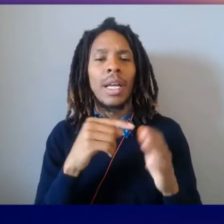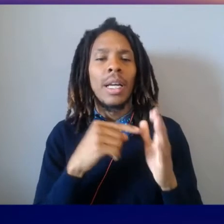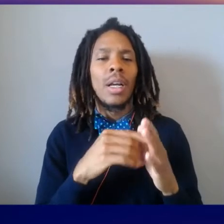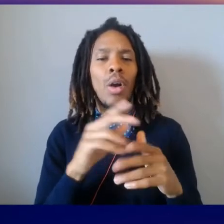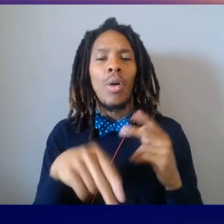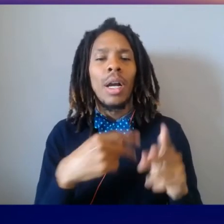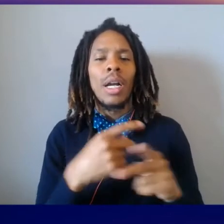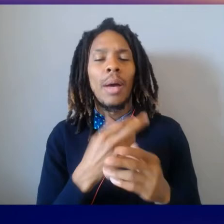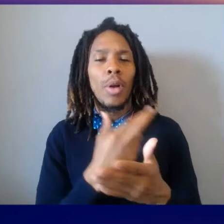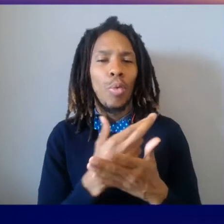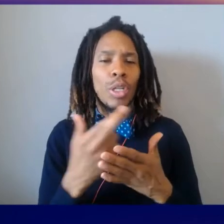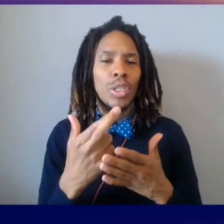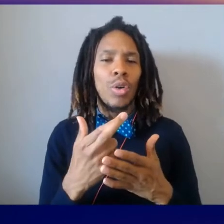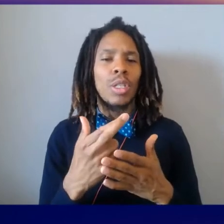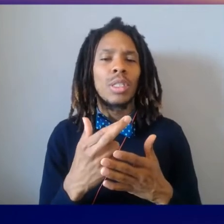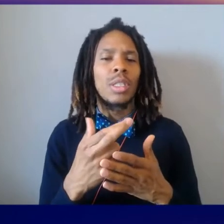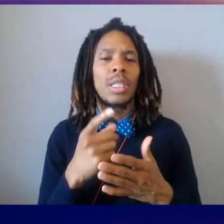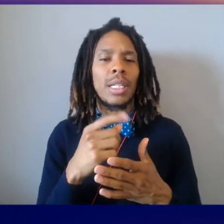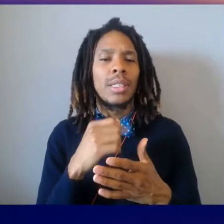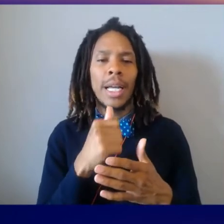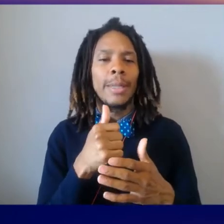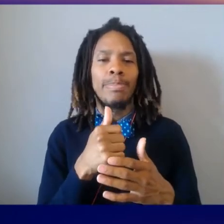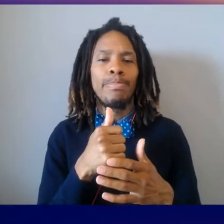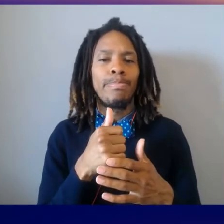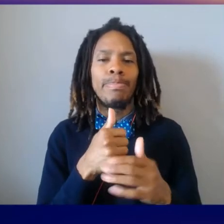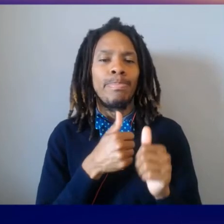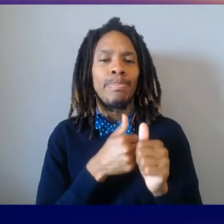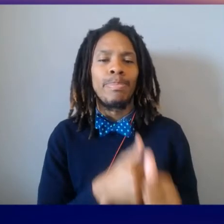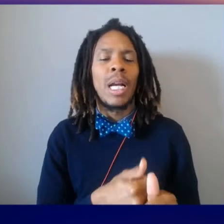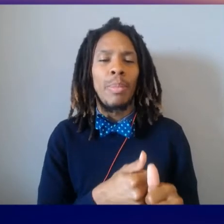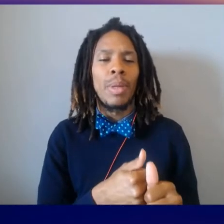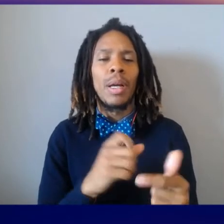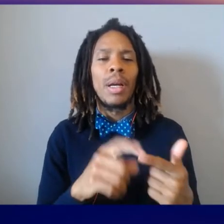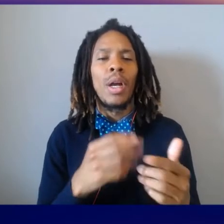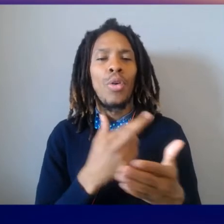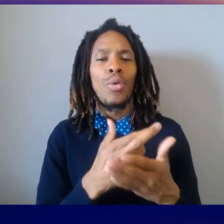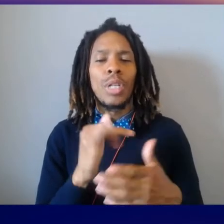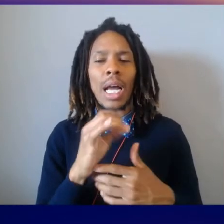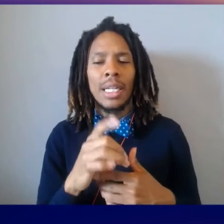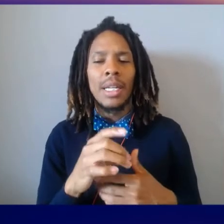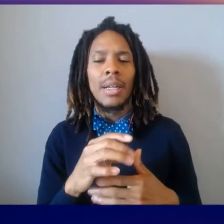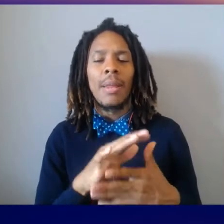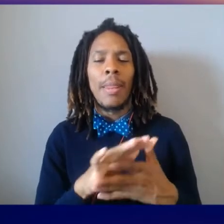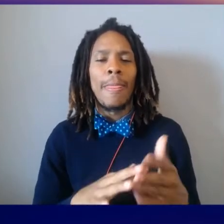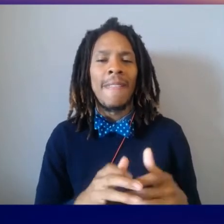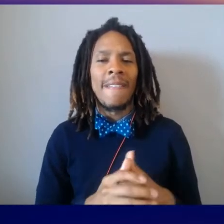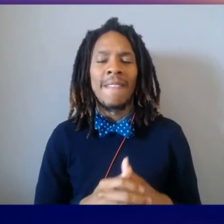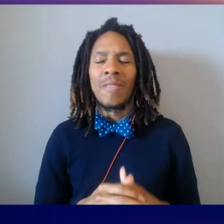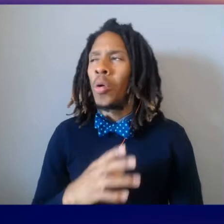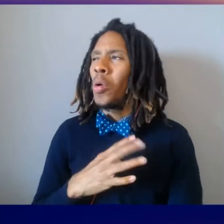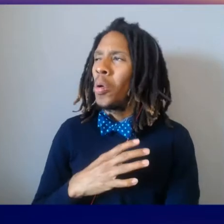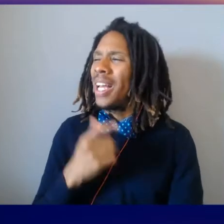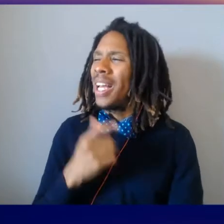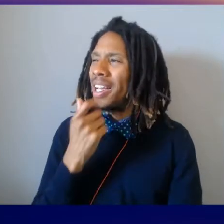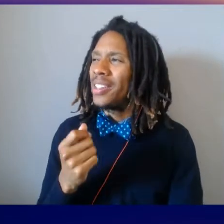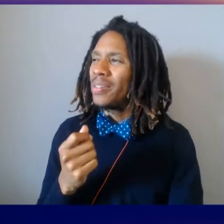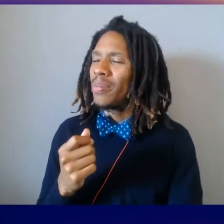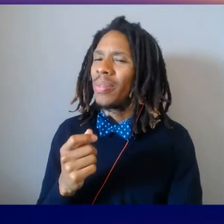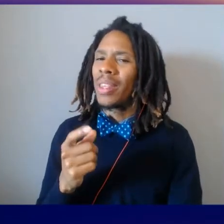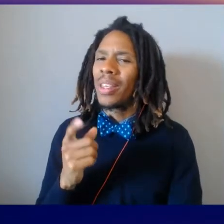that went out of compliance, and the resource ID and resource neighborhood. Tell you what's super interesting is you had a pretty complex query there